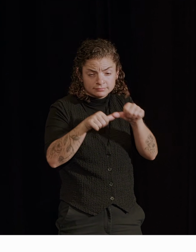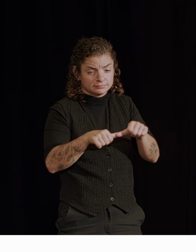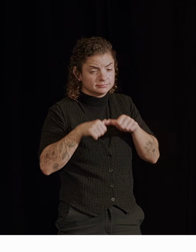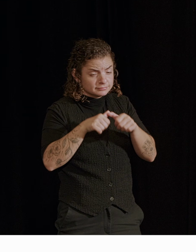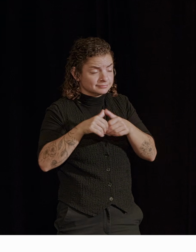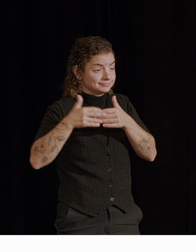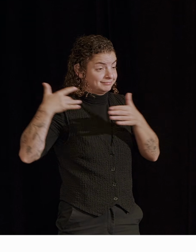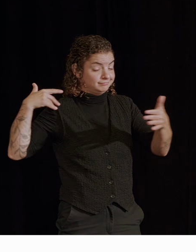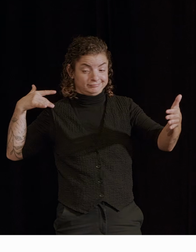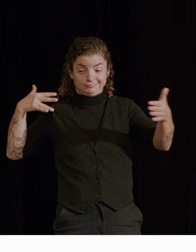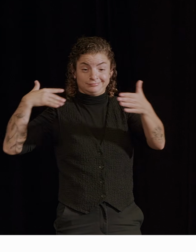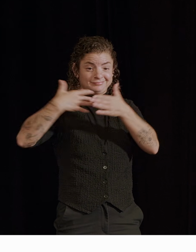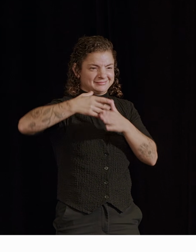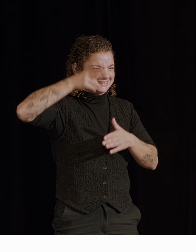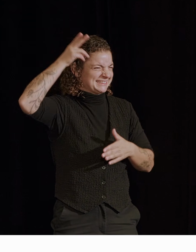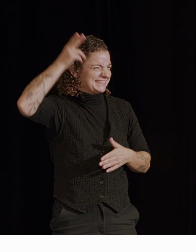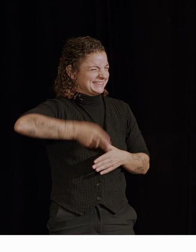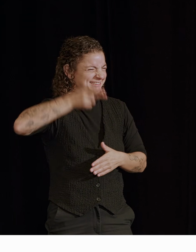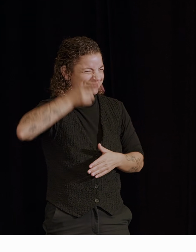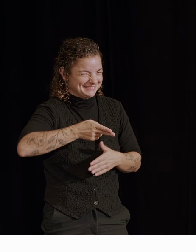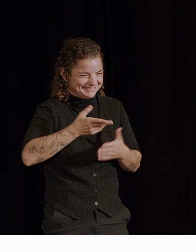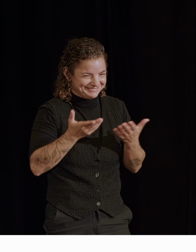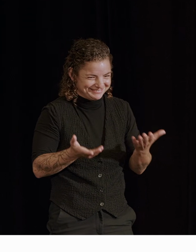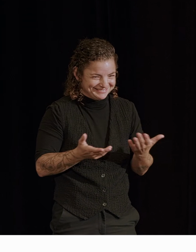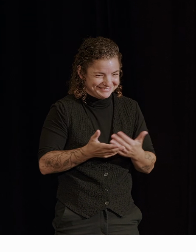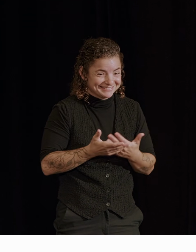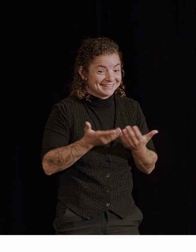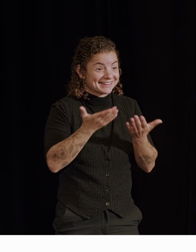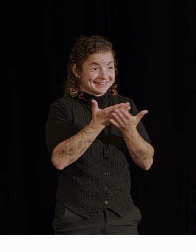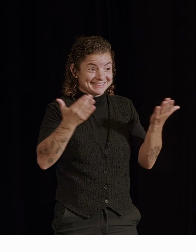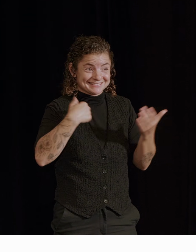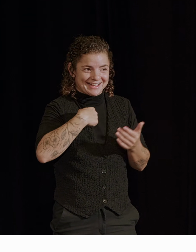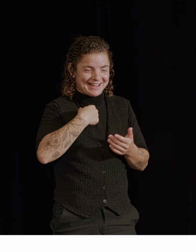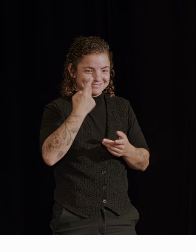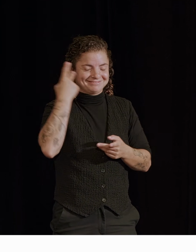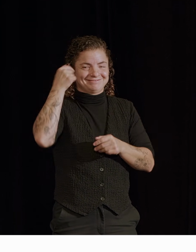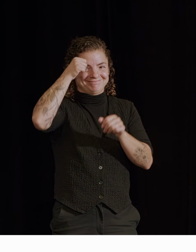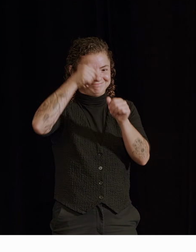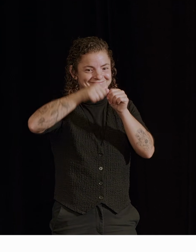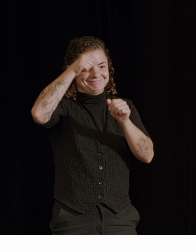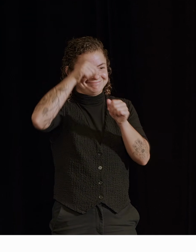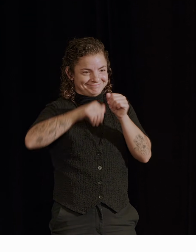through stuff that I remember growing up, but I know many of you do too.